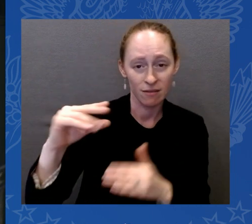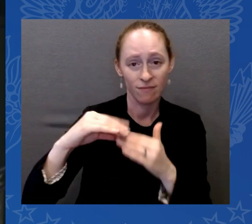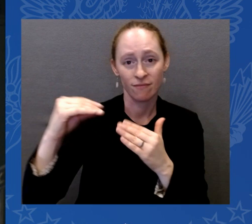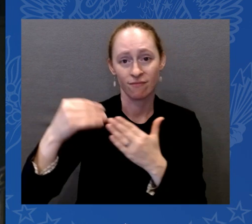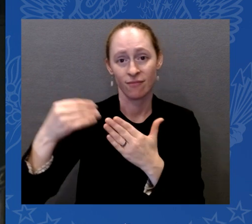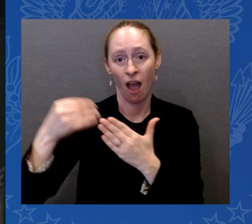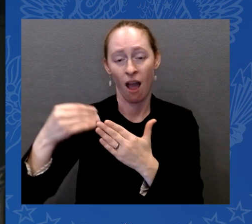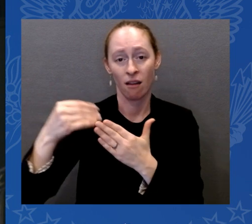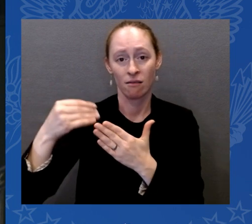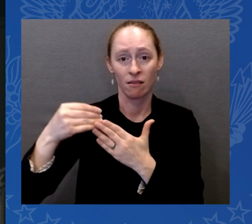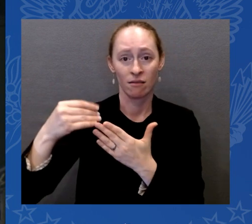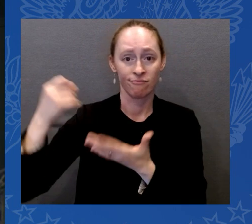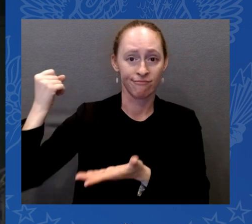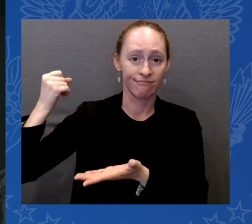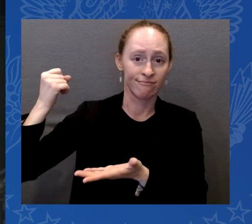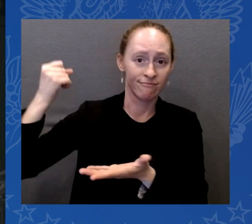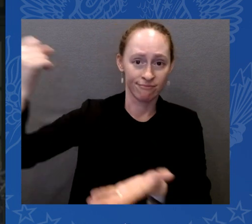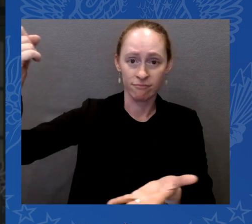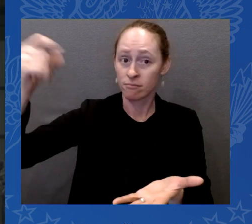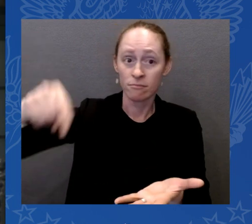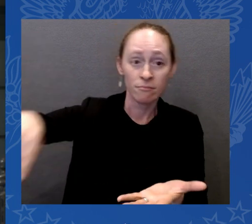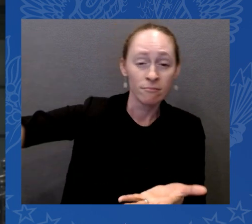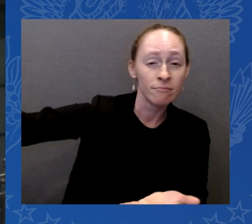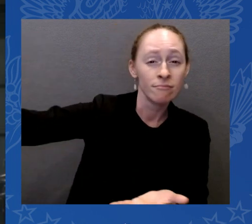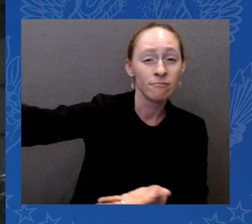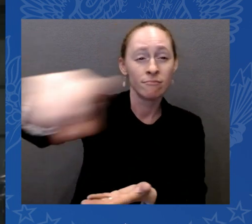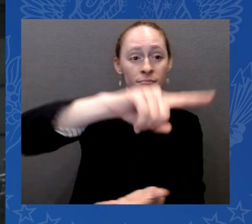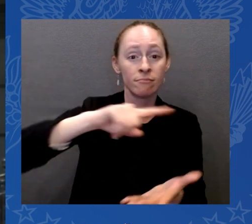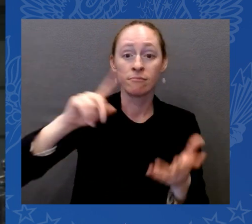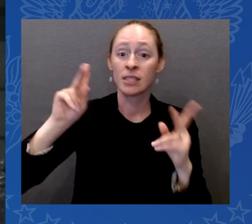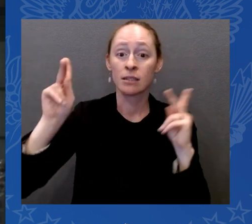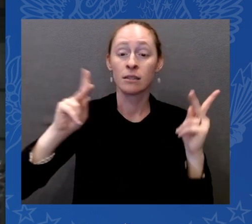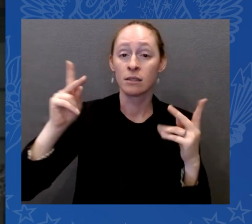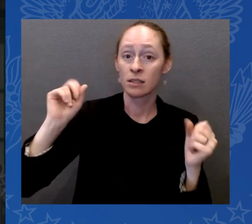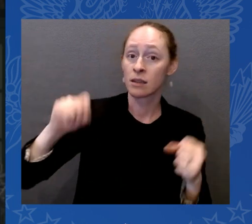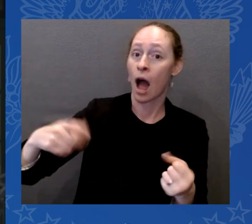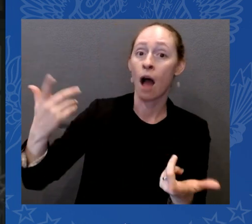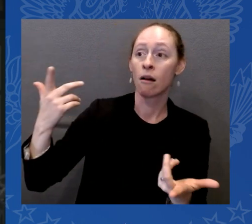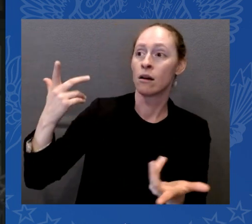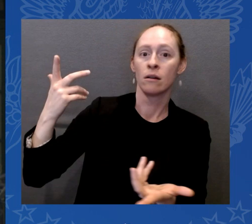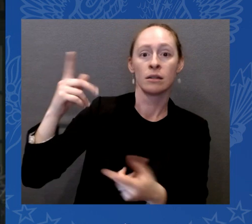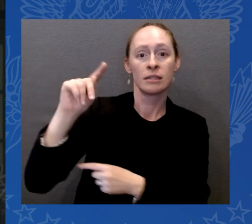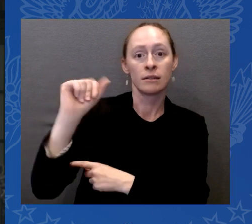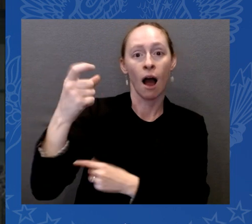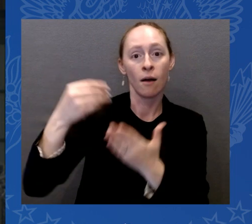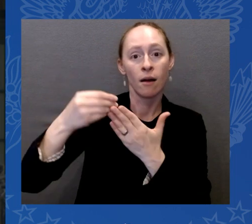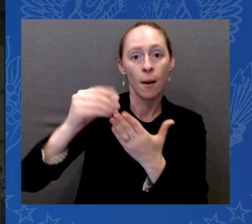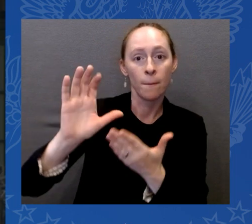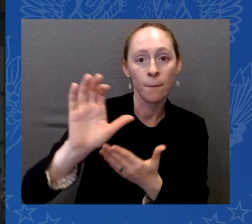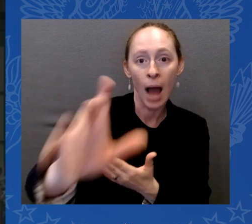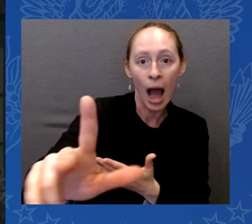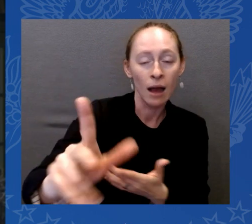and rebates to buy new and efficient appliances, weatherize their homes, saving hundreds of dollars a year